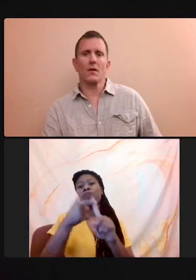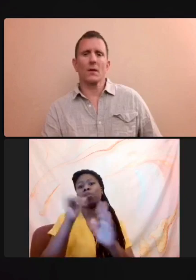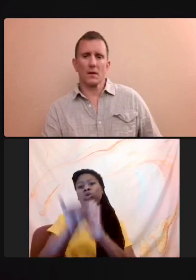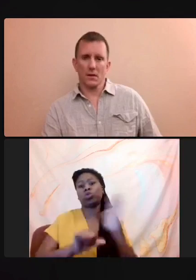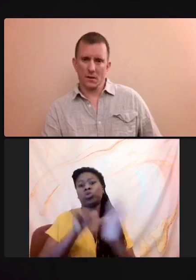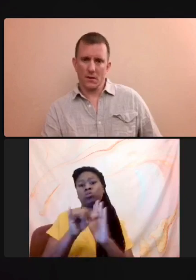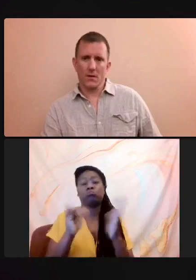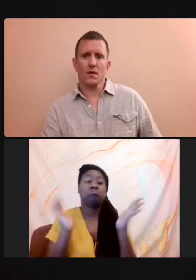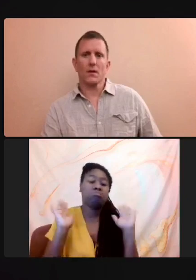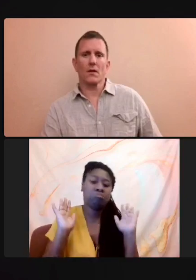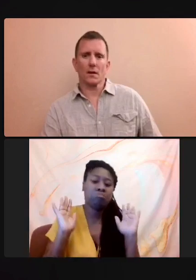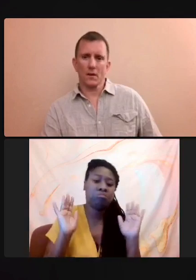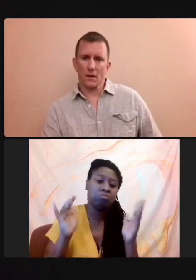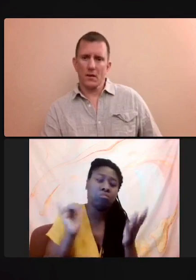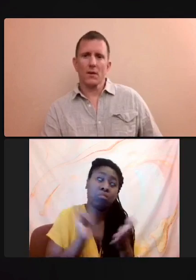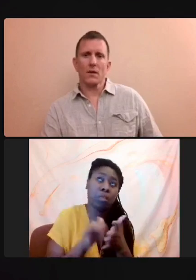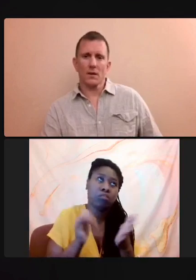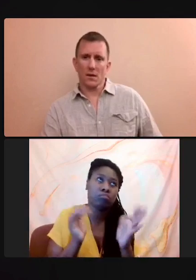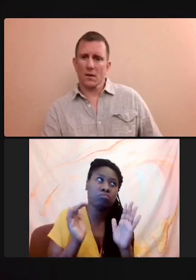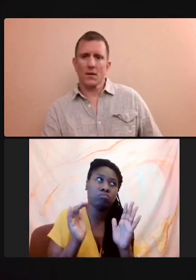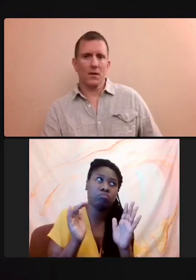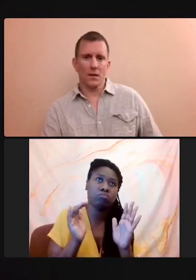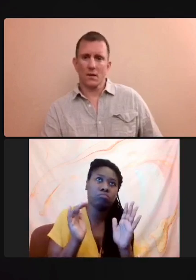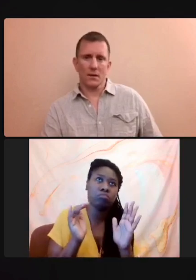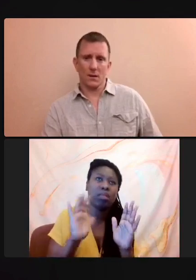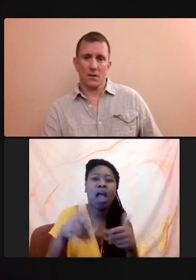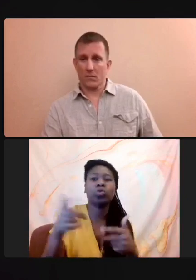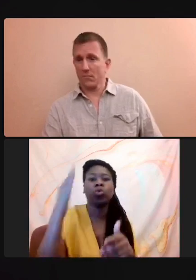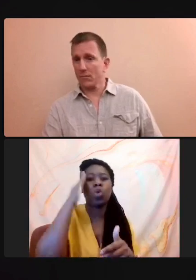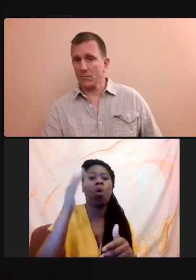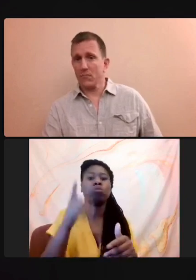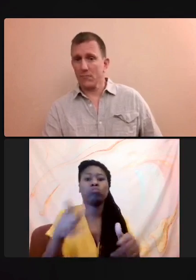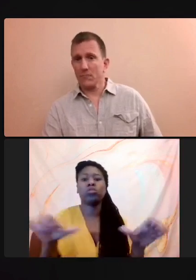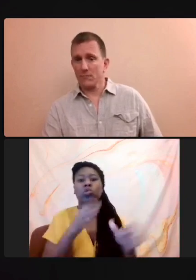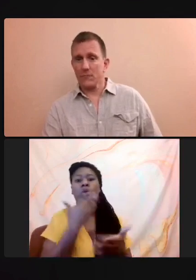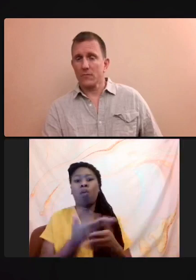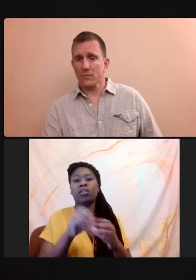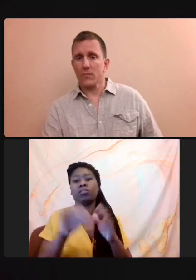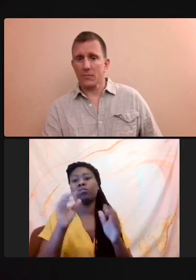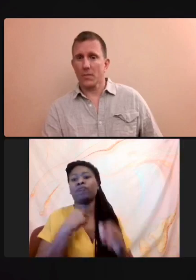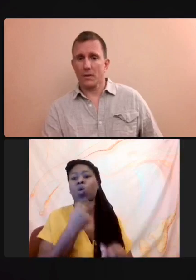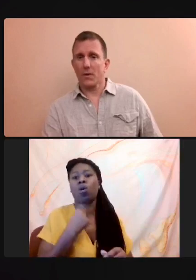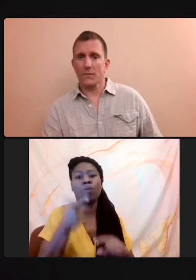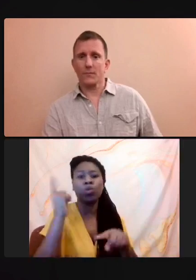I mean, obviously, you know, it is I so sometimes the captions are wrong. What if I'm like, wait, I didn't say that.